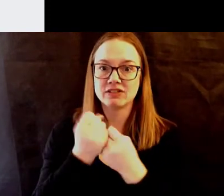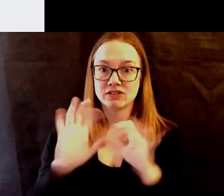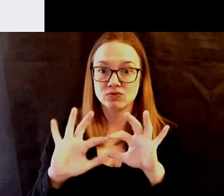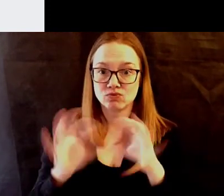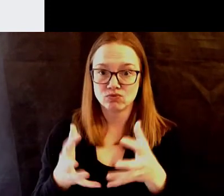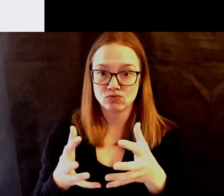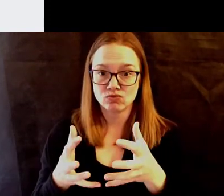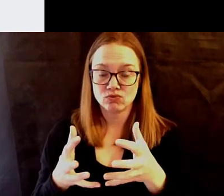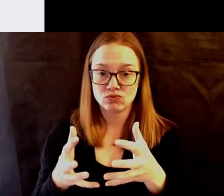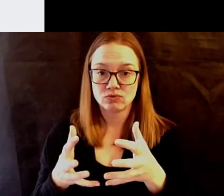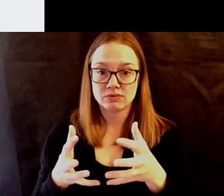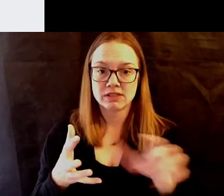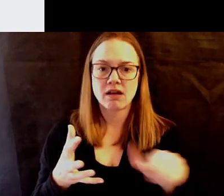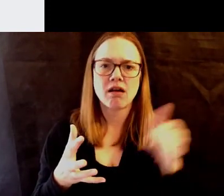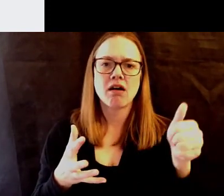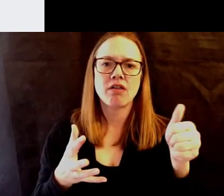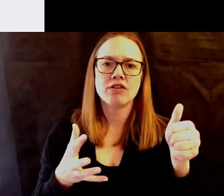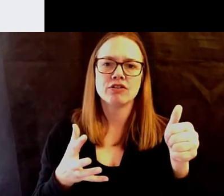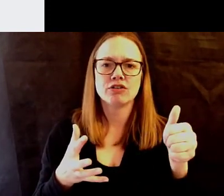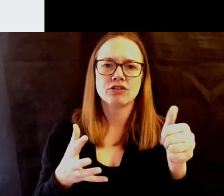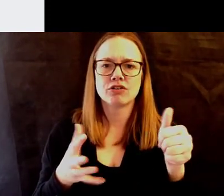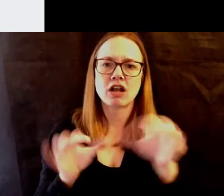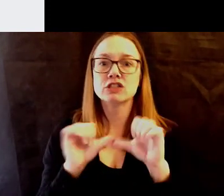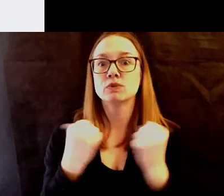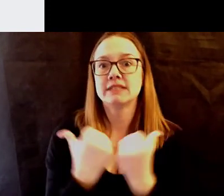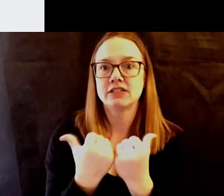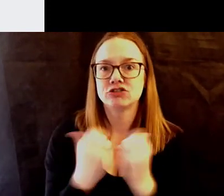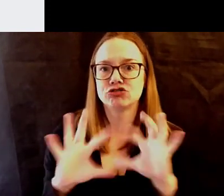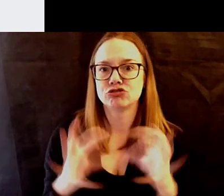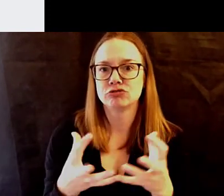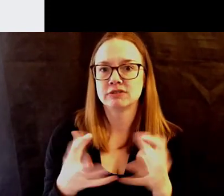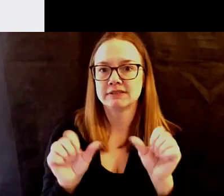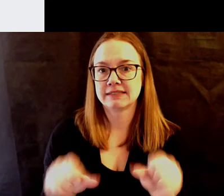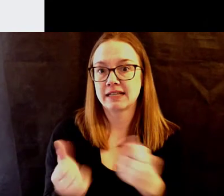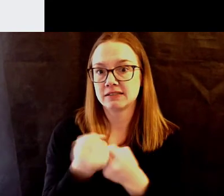that can support you are that you're in the trenches.